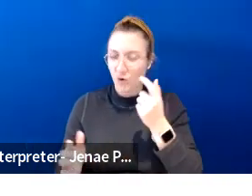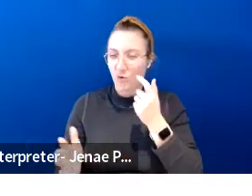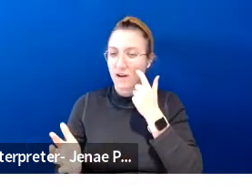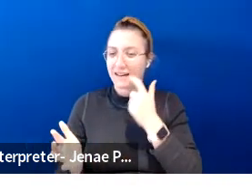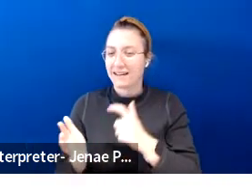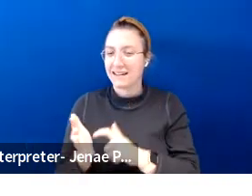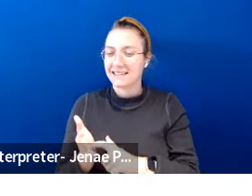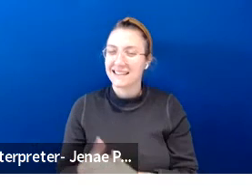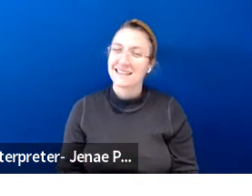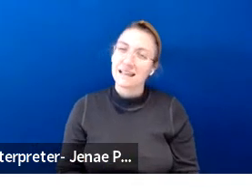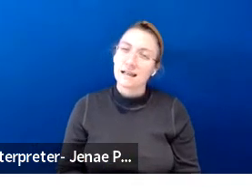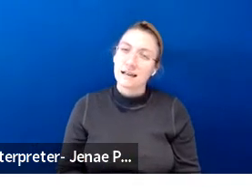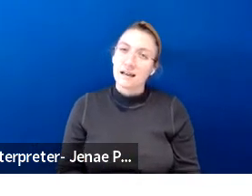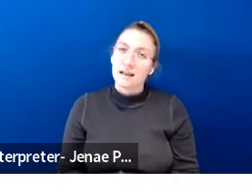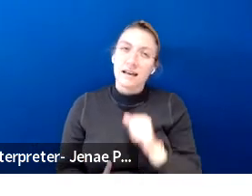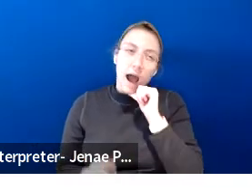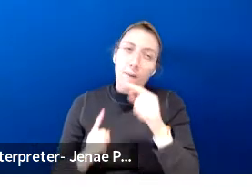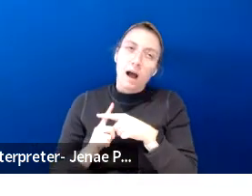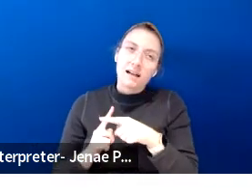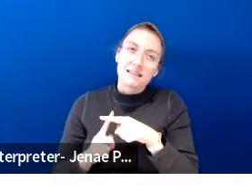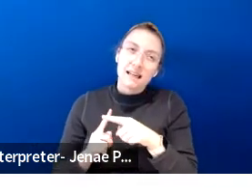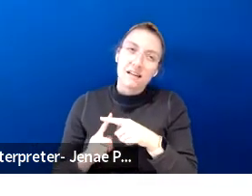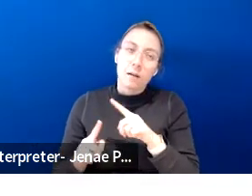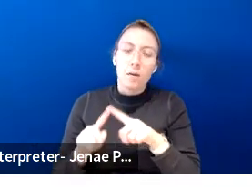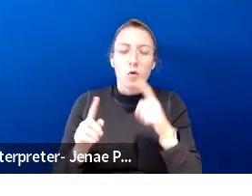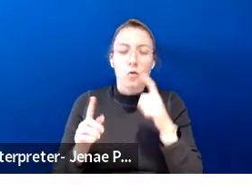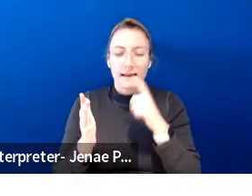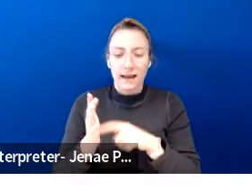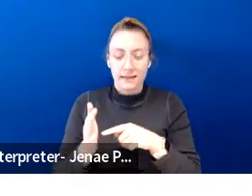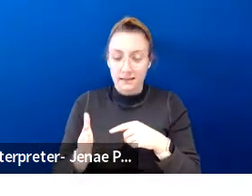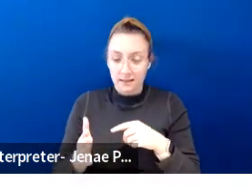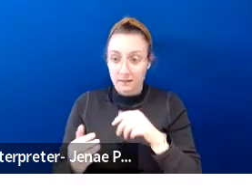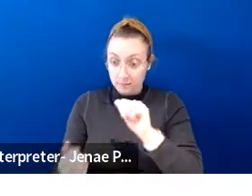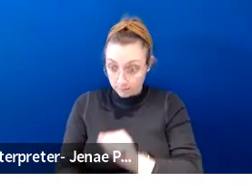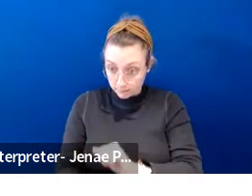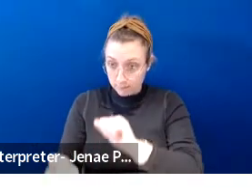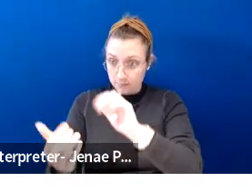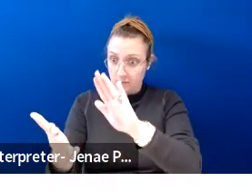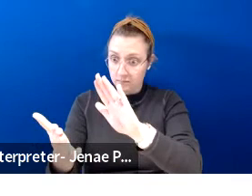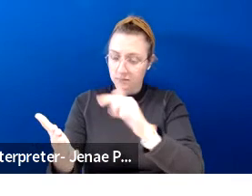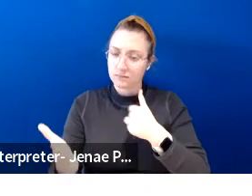I don't want to say positive, but recognizing what you can take from the situation or challenging situation,